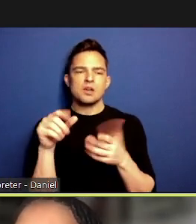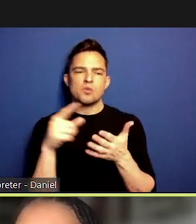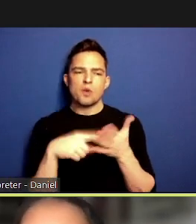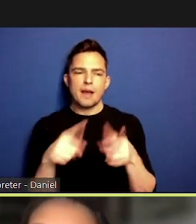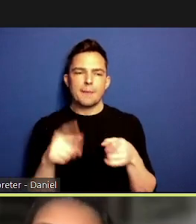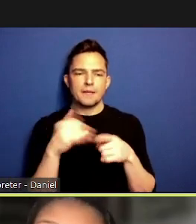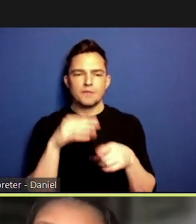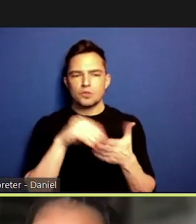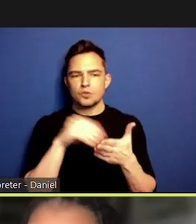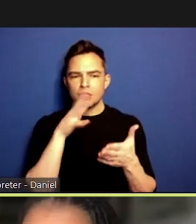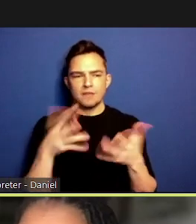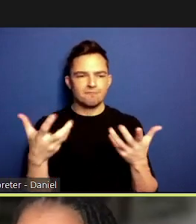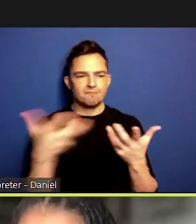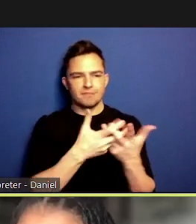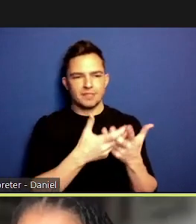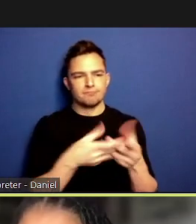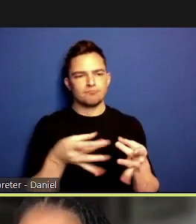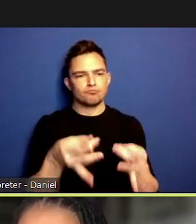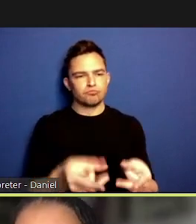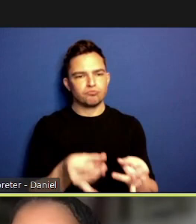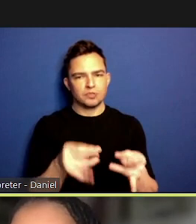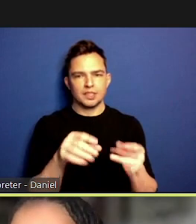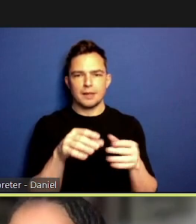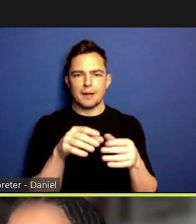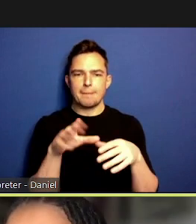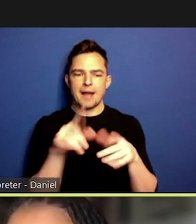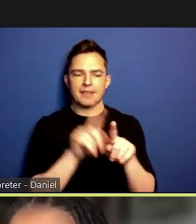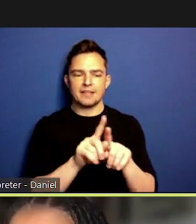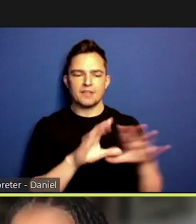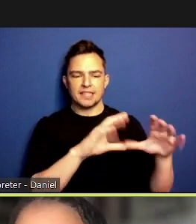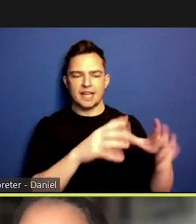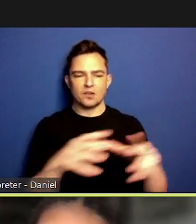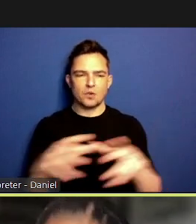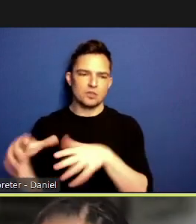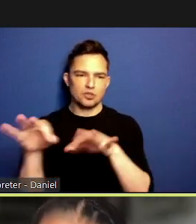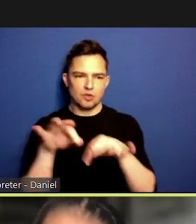categories prescribed by them? You know, I think about the narration and interpretation